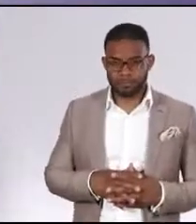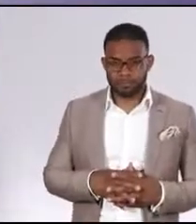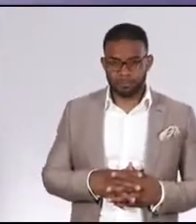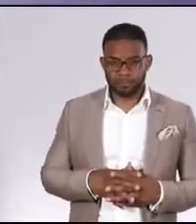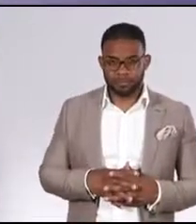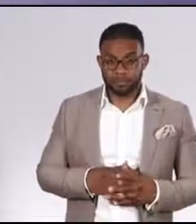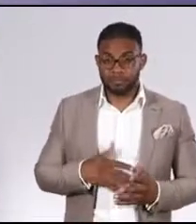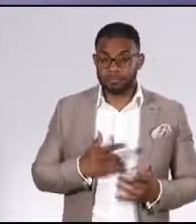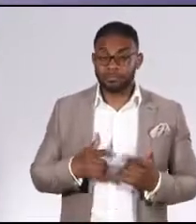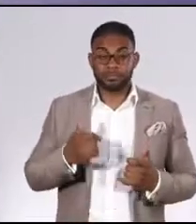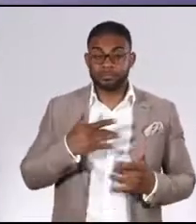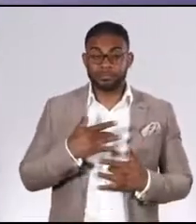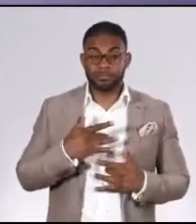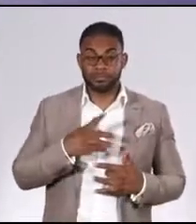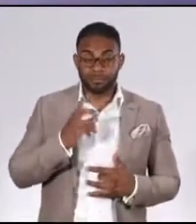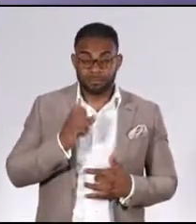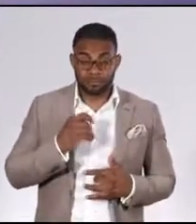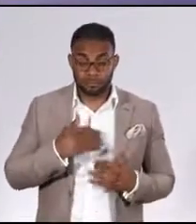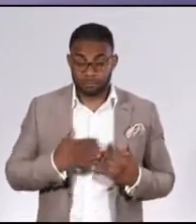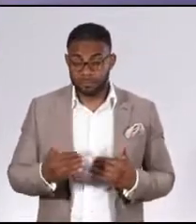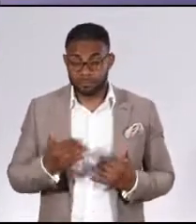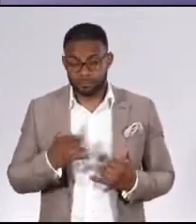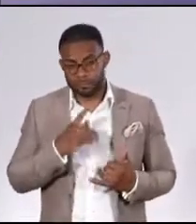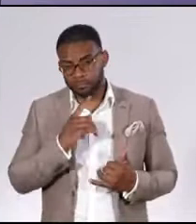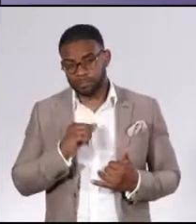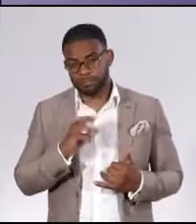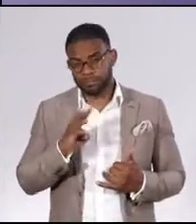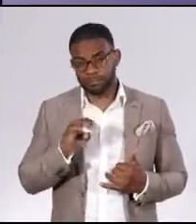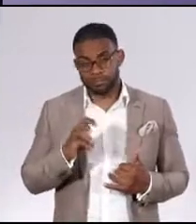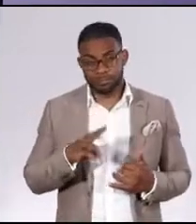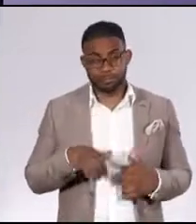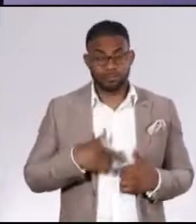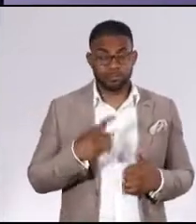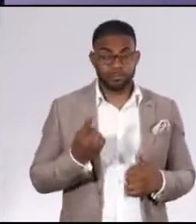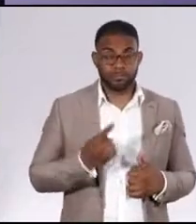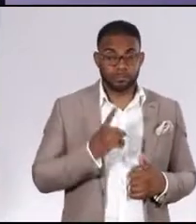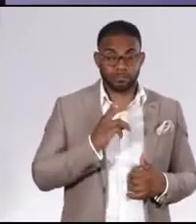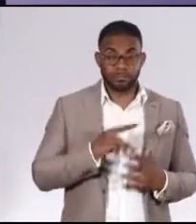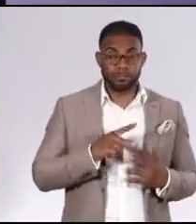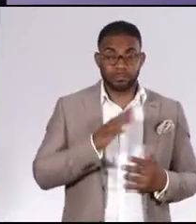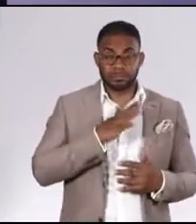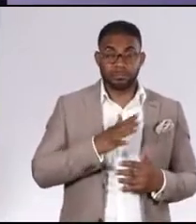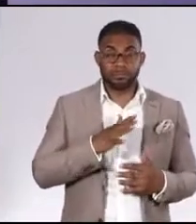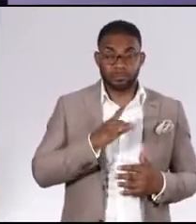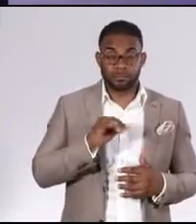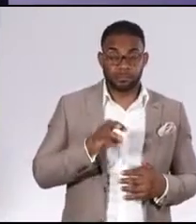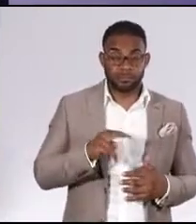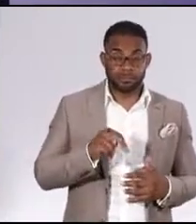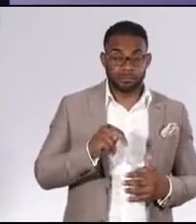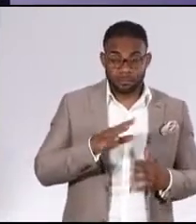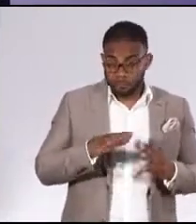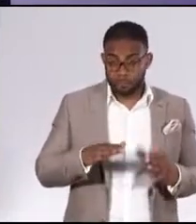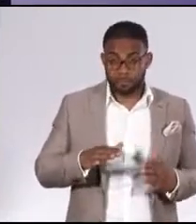My biggest concern going forward now that i'm a widow and living alone is whether my grown children will trust me with their children.